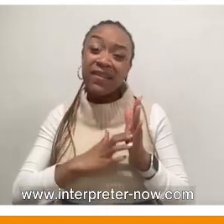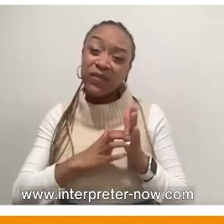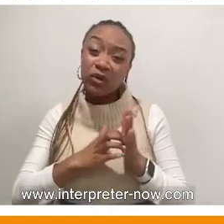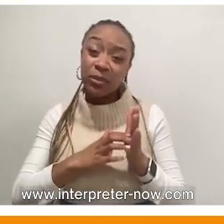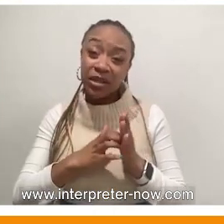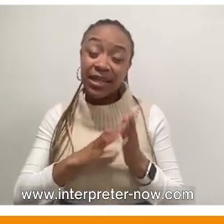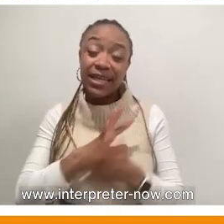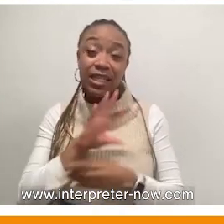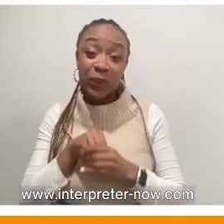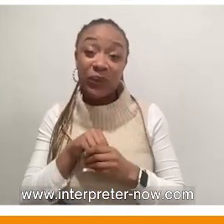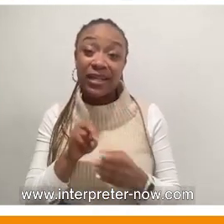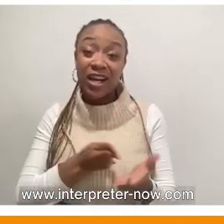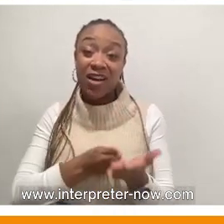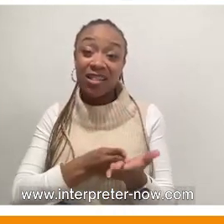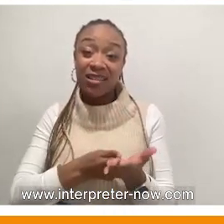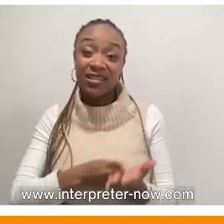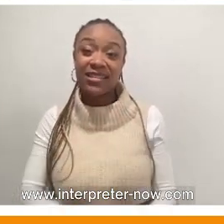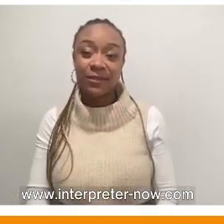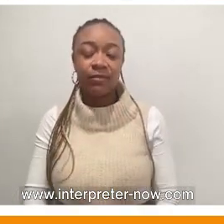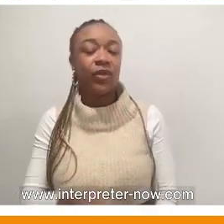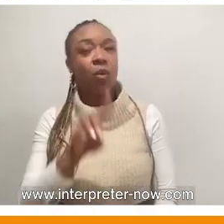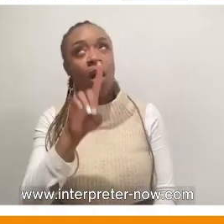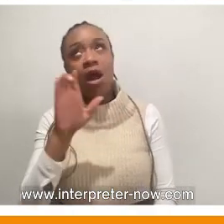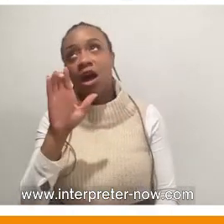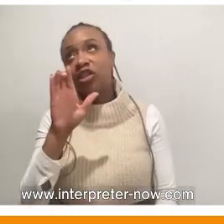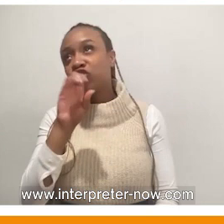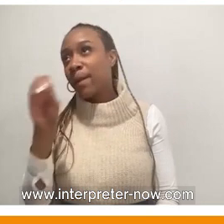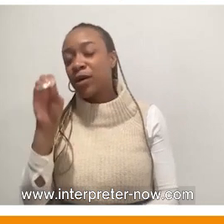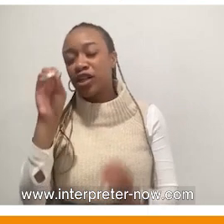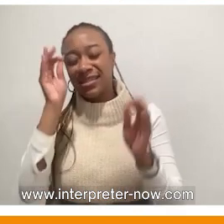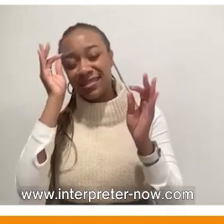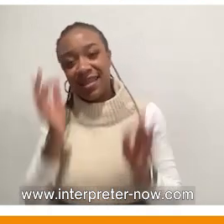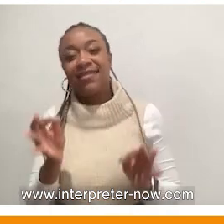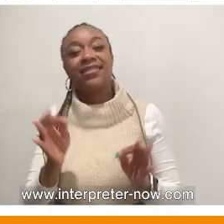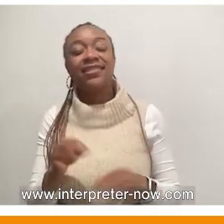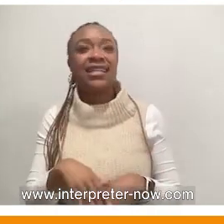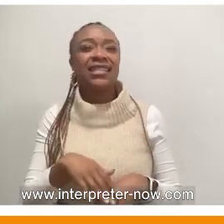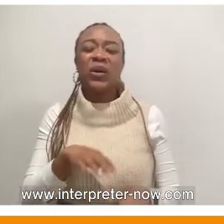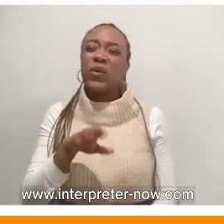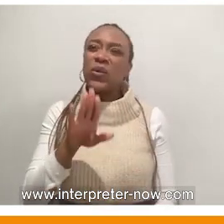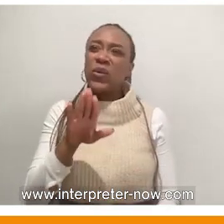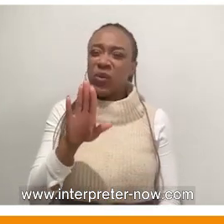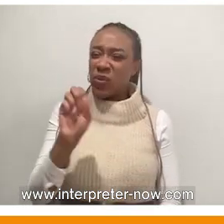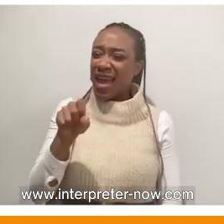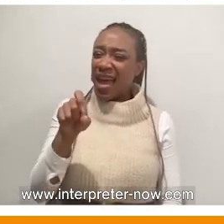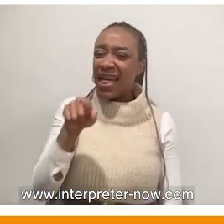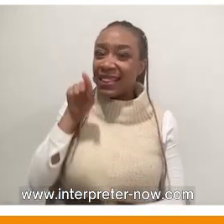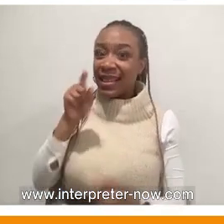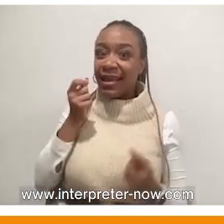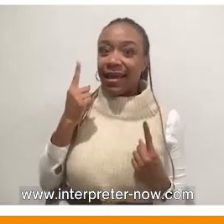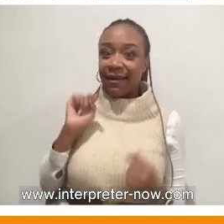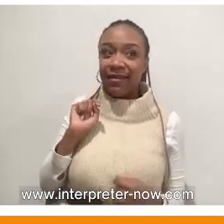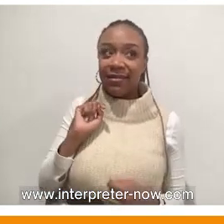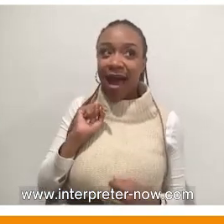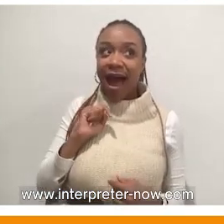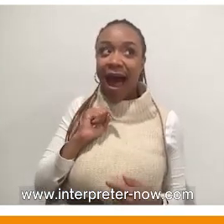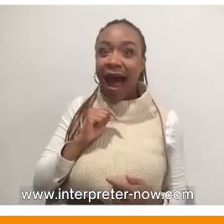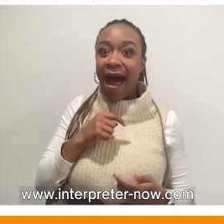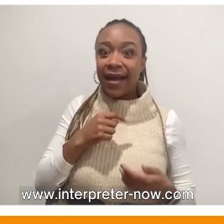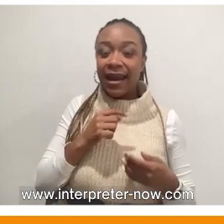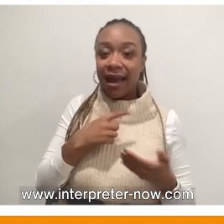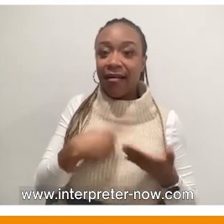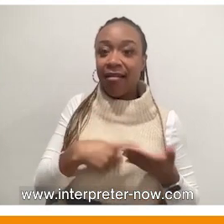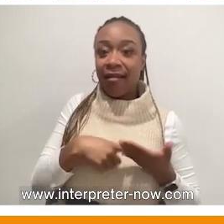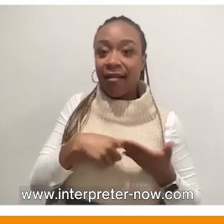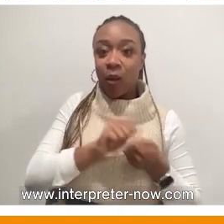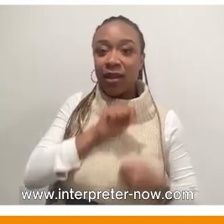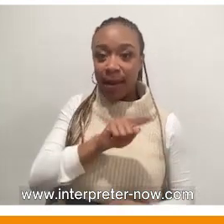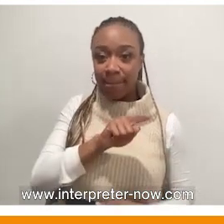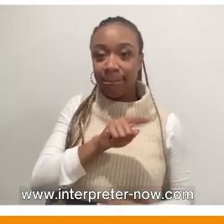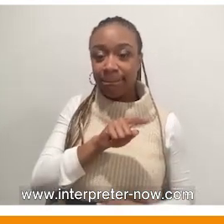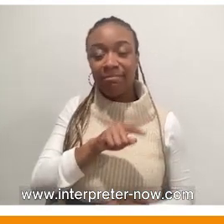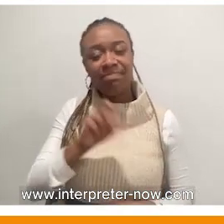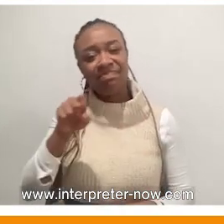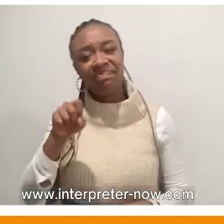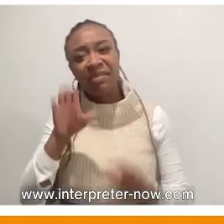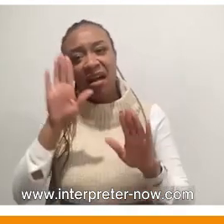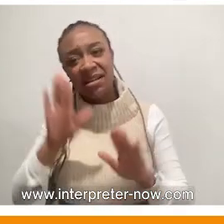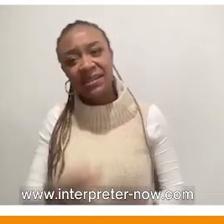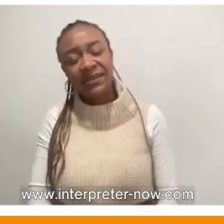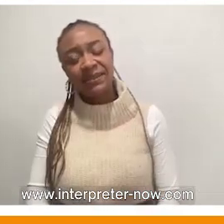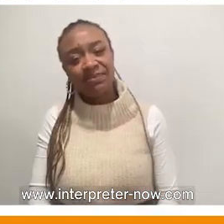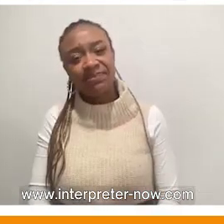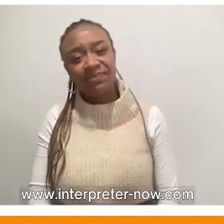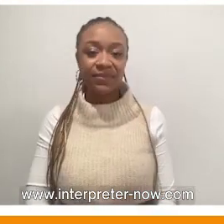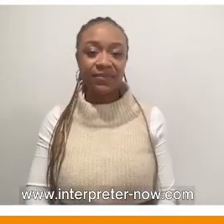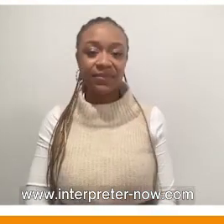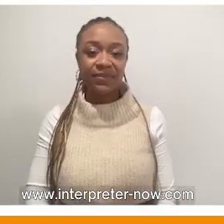authenticity.